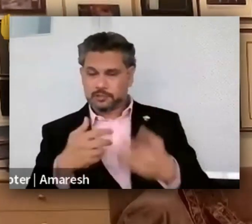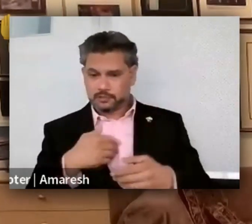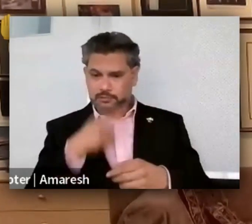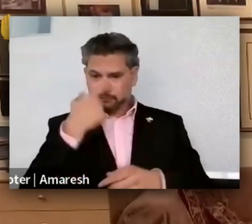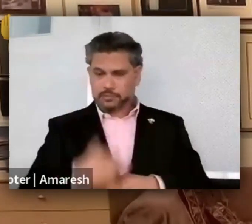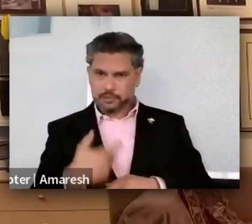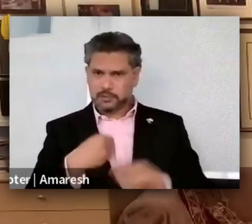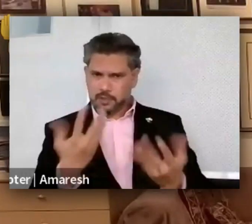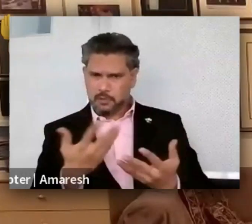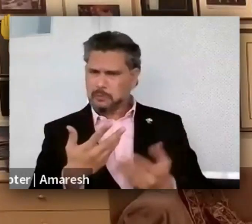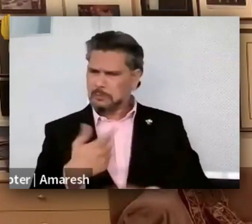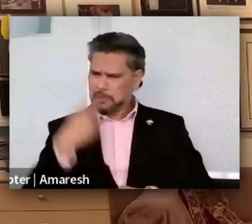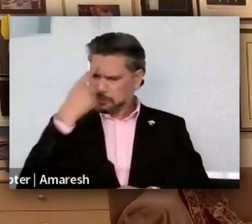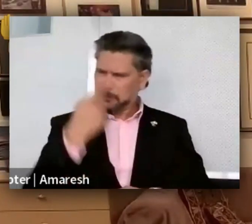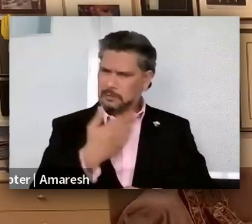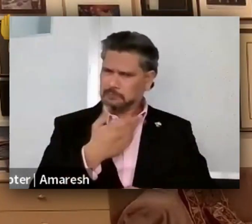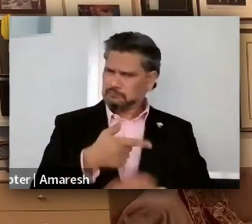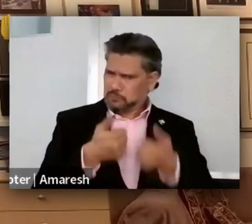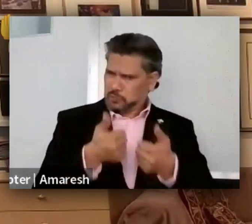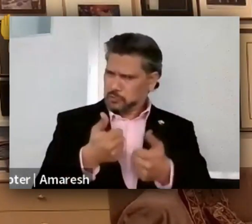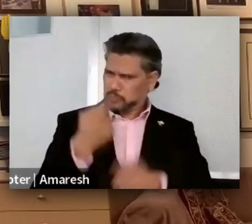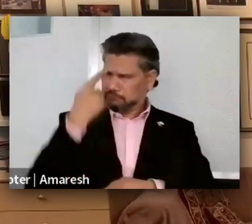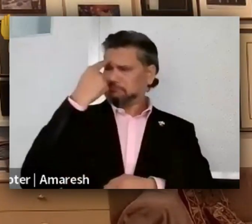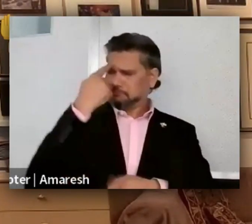user feels like it is worthy of consideration.